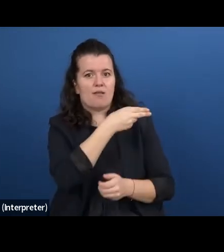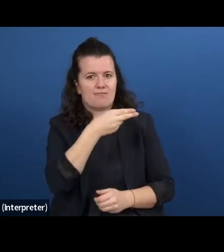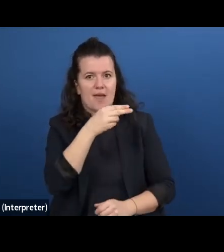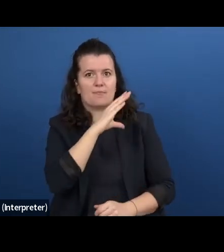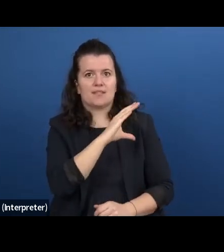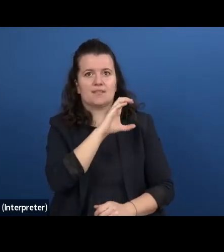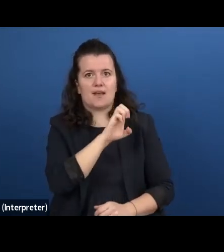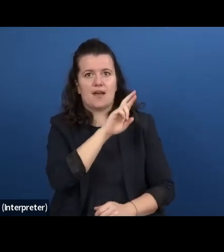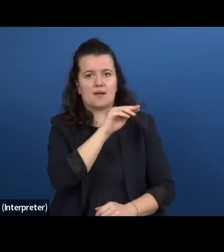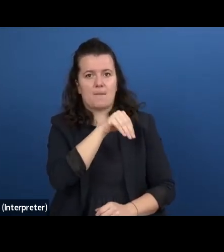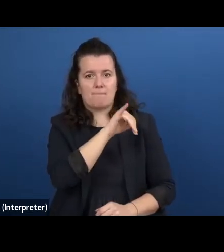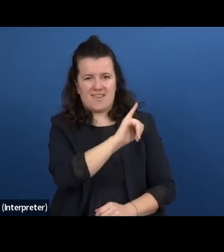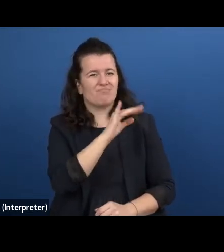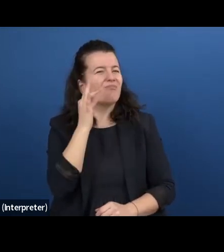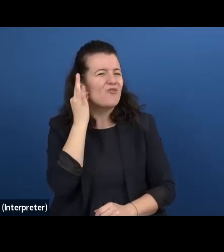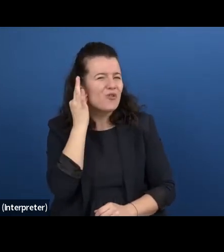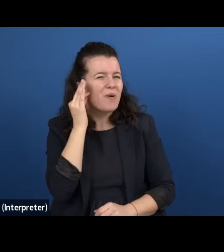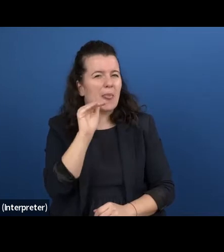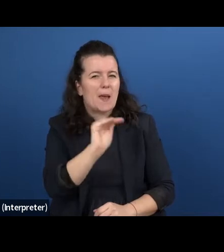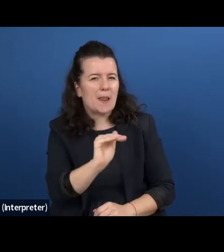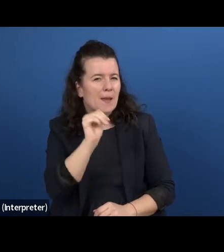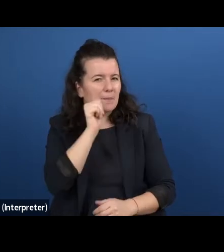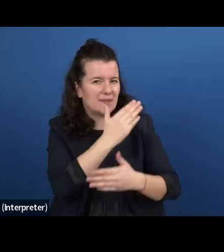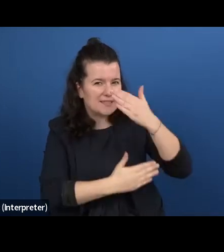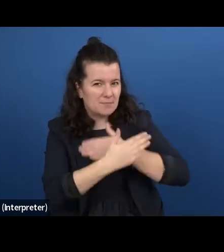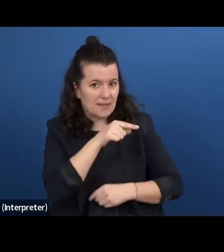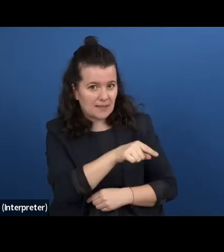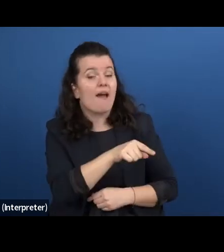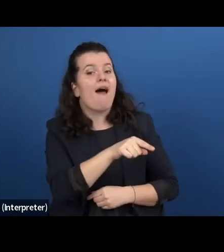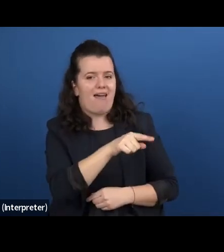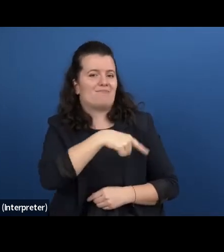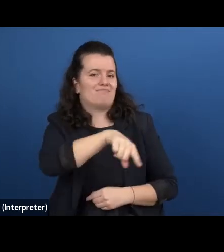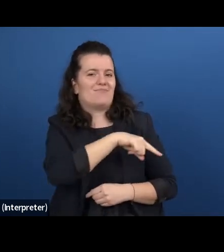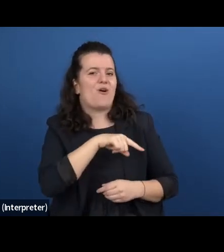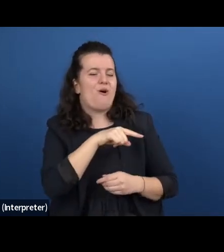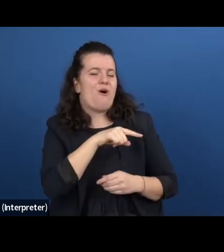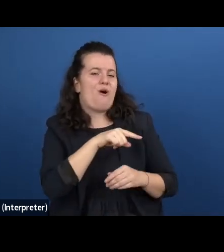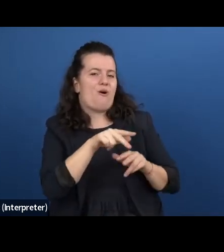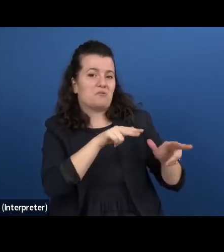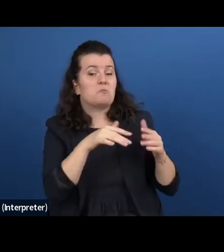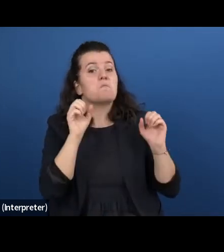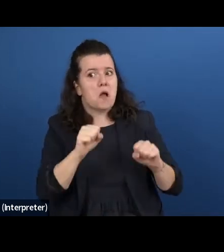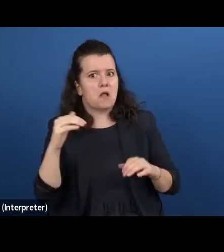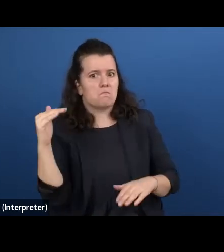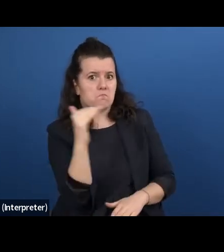that we have at our proposal and whatever you require. So, let's begin.